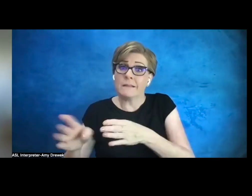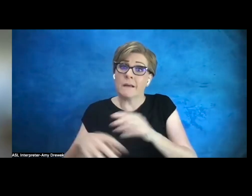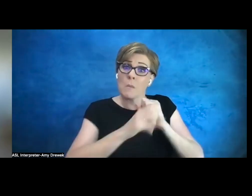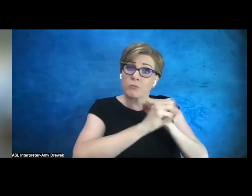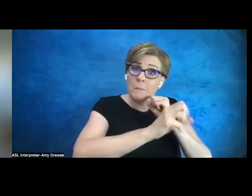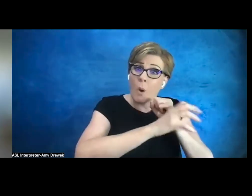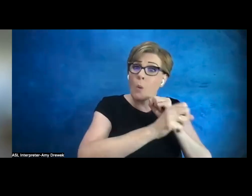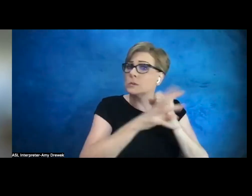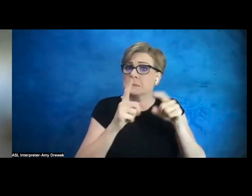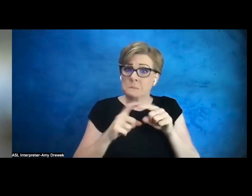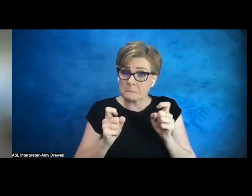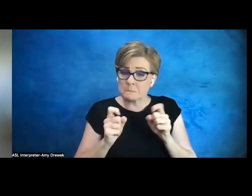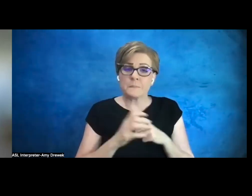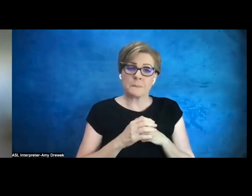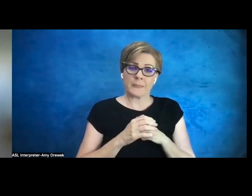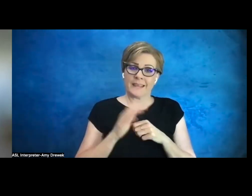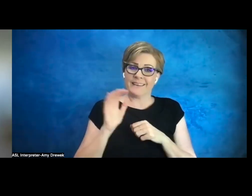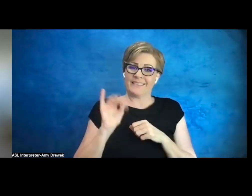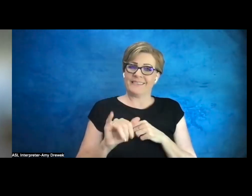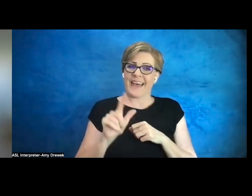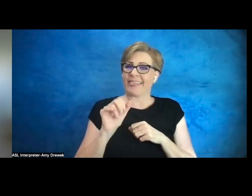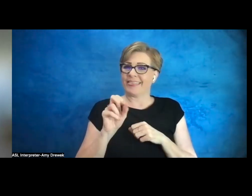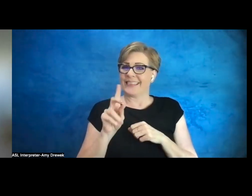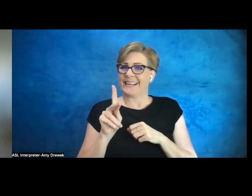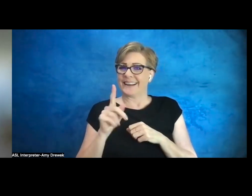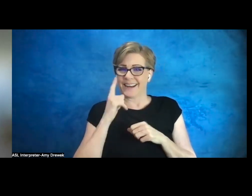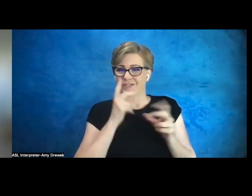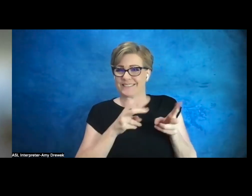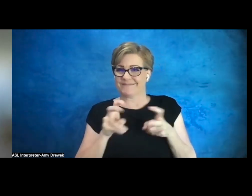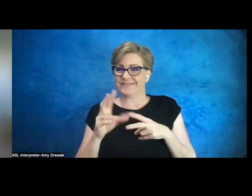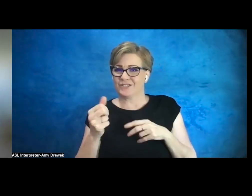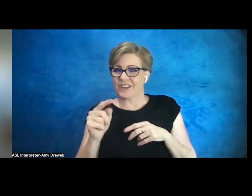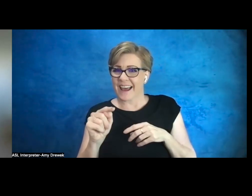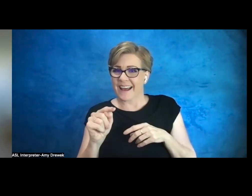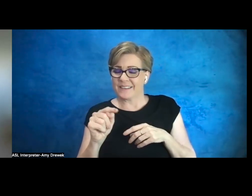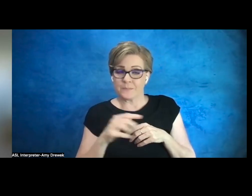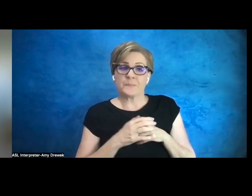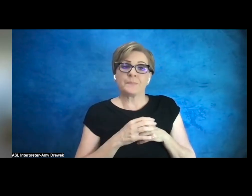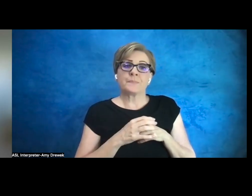That link is also in the chat. And if you would like to leave some feedback